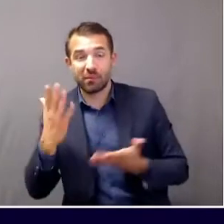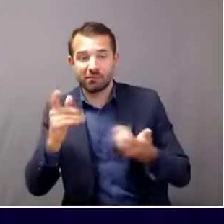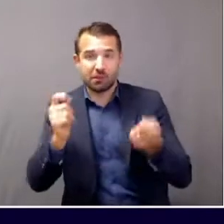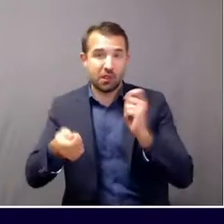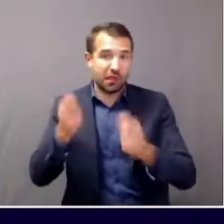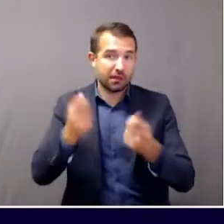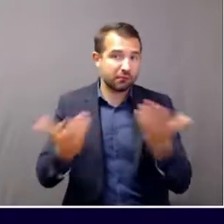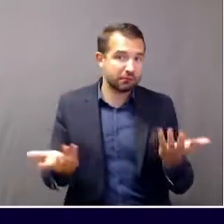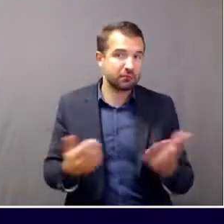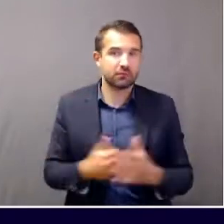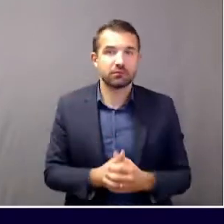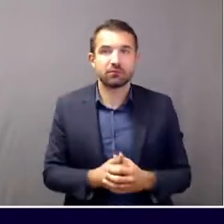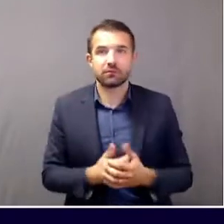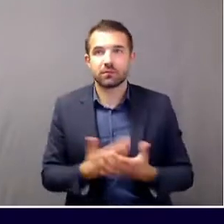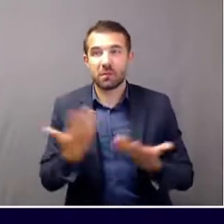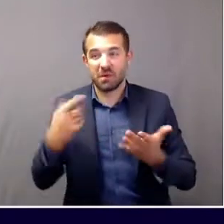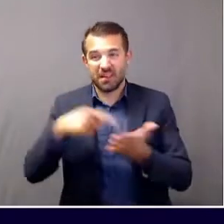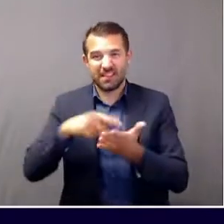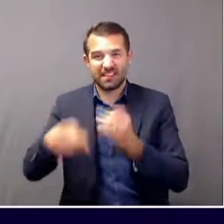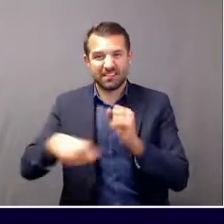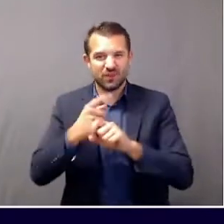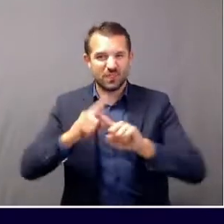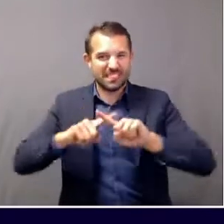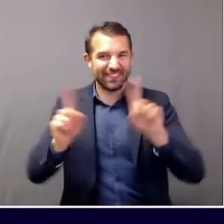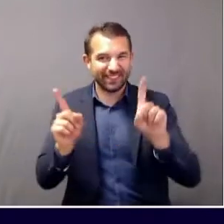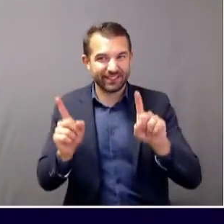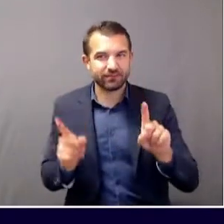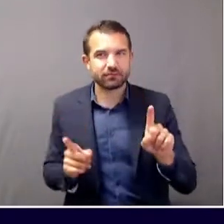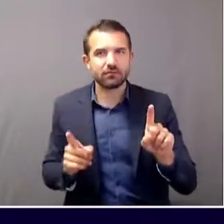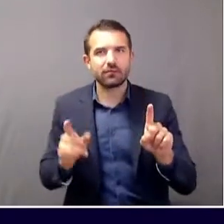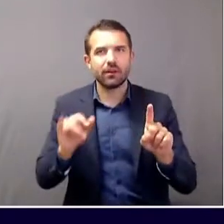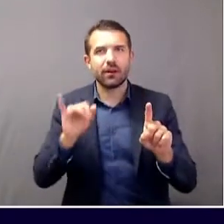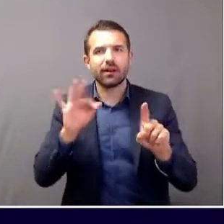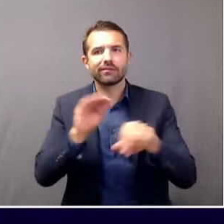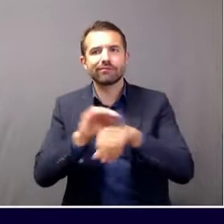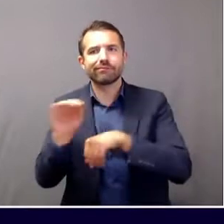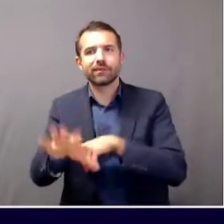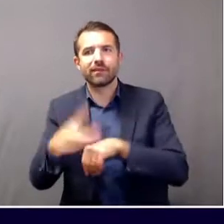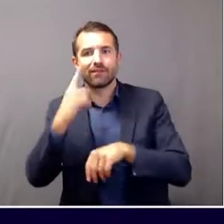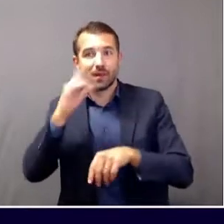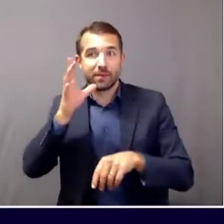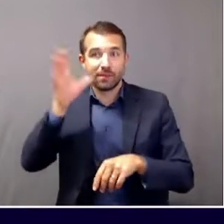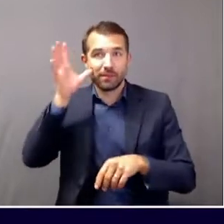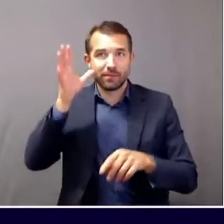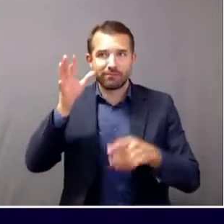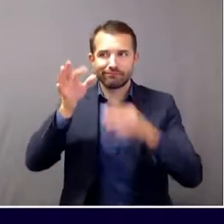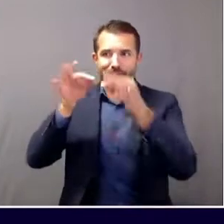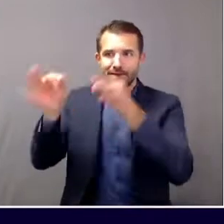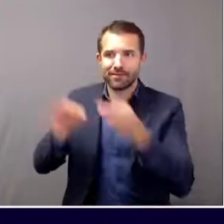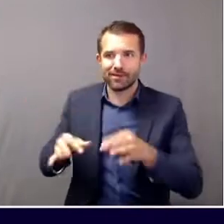this you know kids look forward to this time of year what should